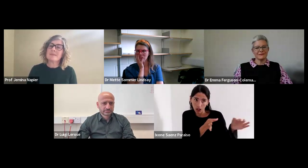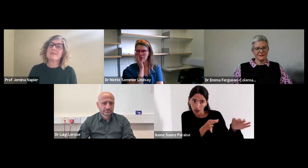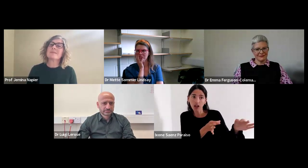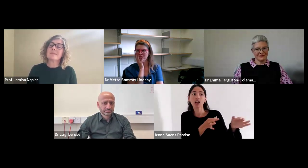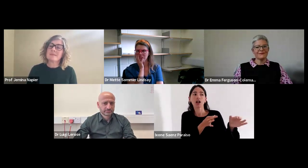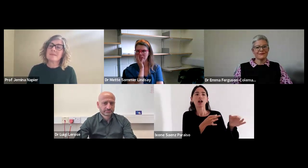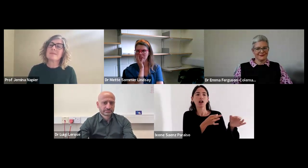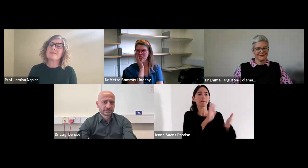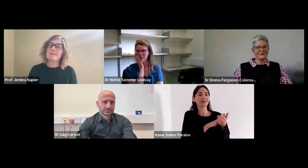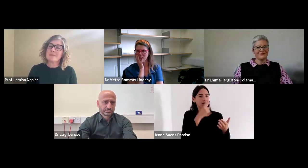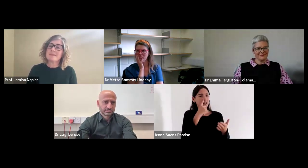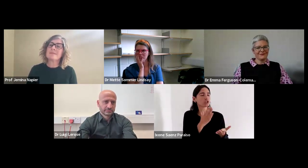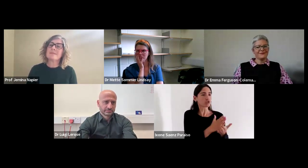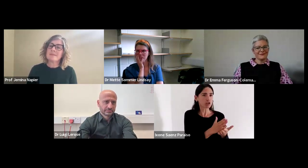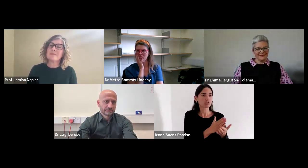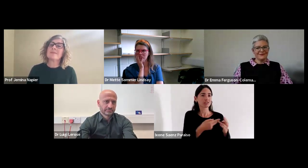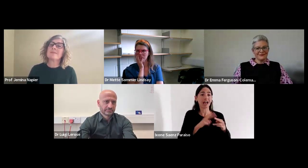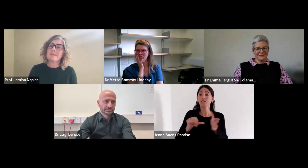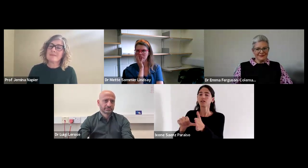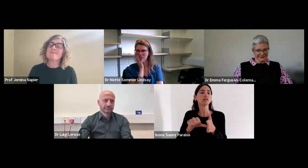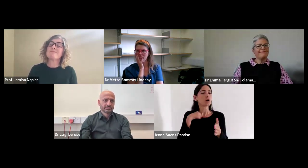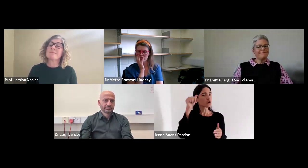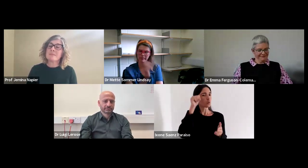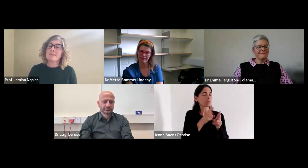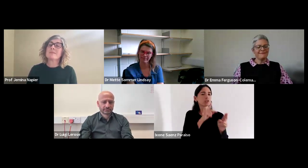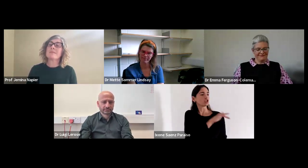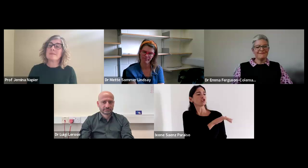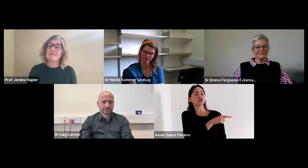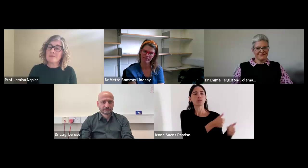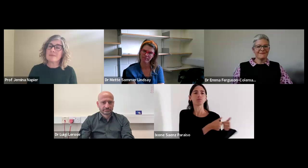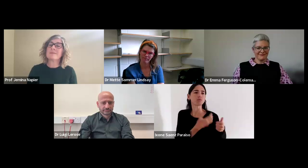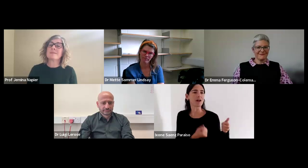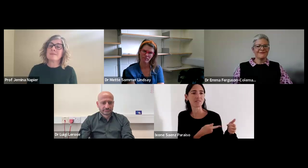to make sure that the interpreters I have are the right interpreters, the ones that I can trust,